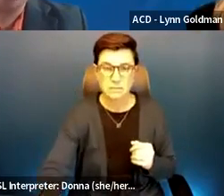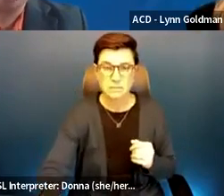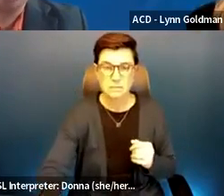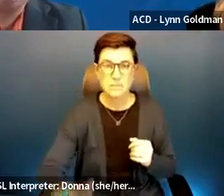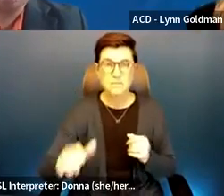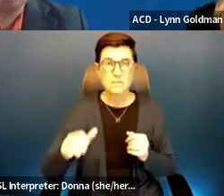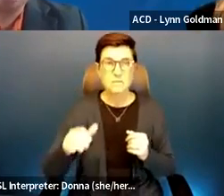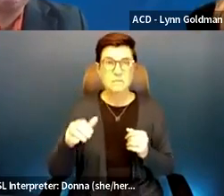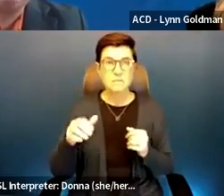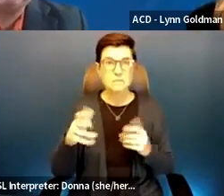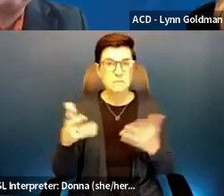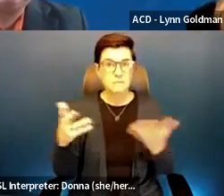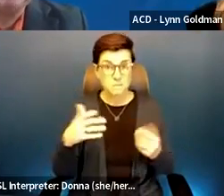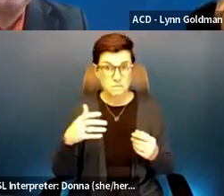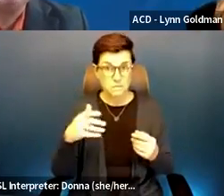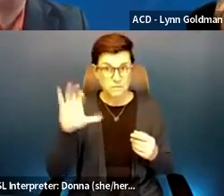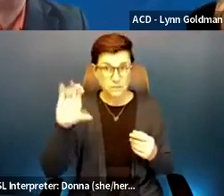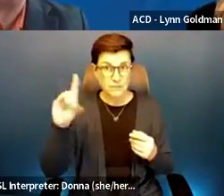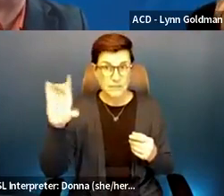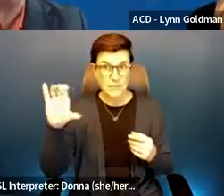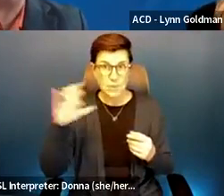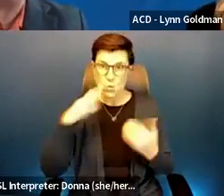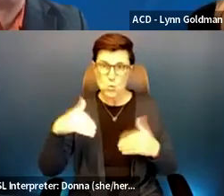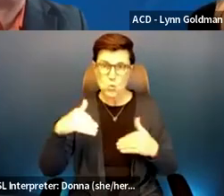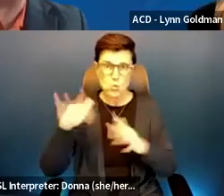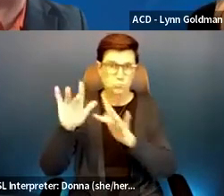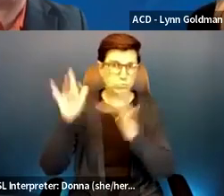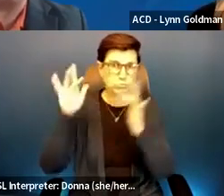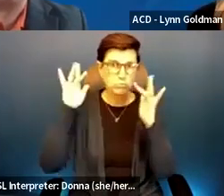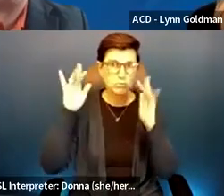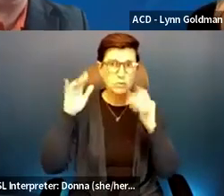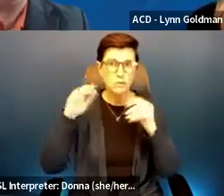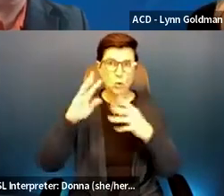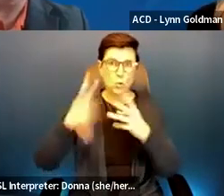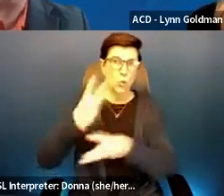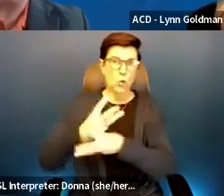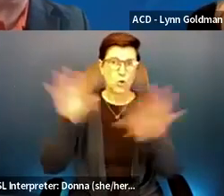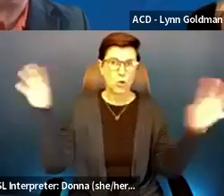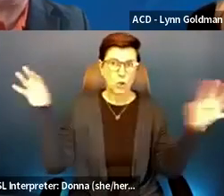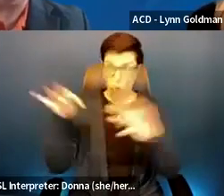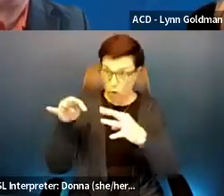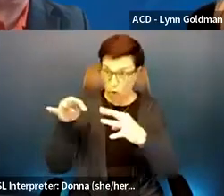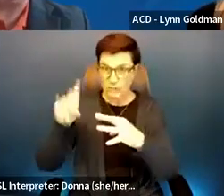how do you feel your relationships are, and what are you sort of prioritizing as from outside